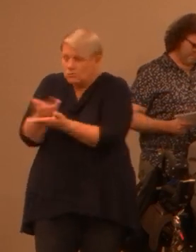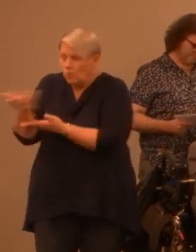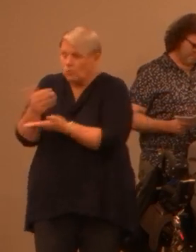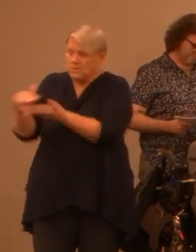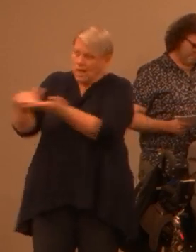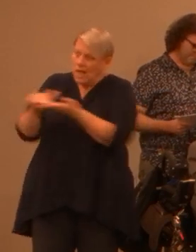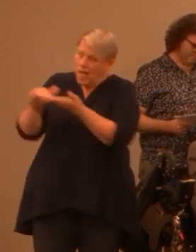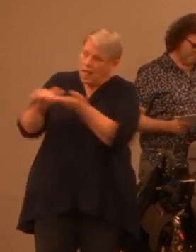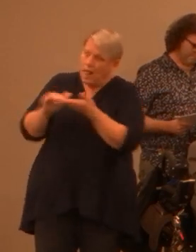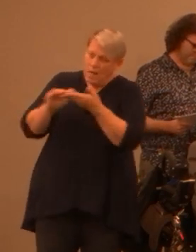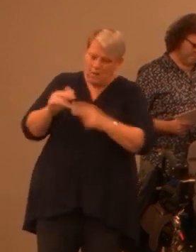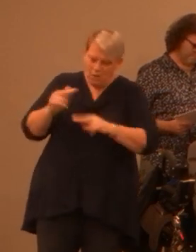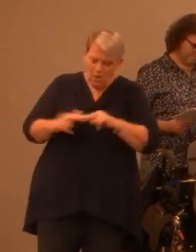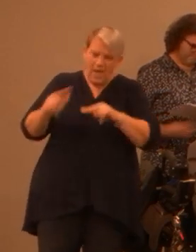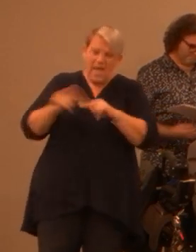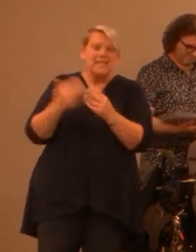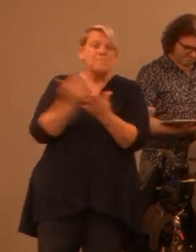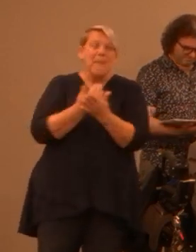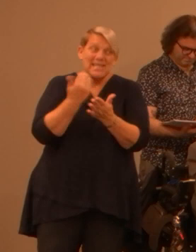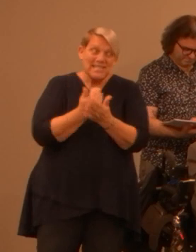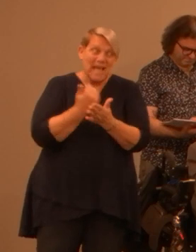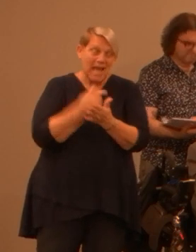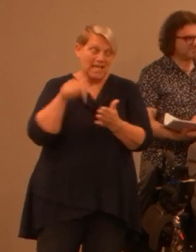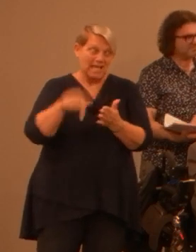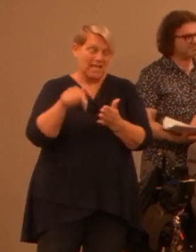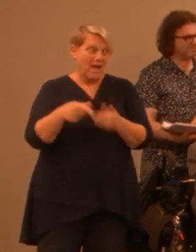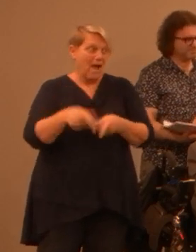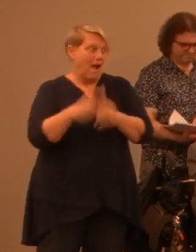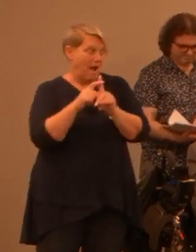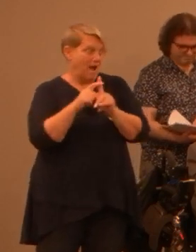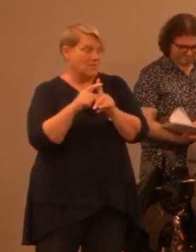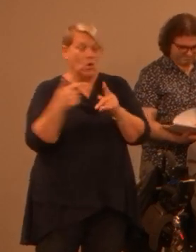it's the maintaining it that's hard. And I know we're not perfect, we have